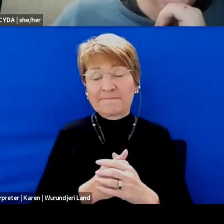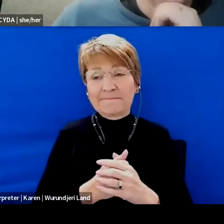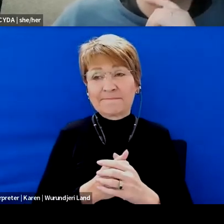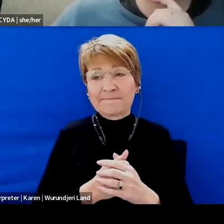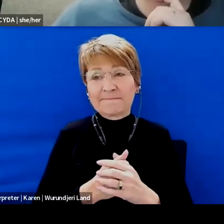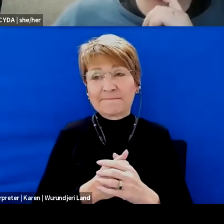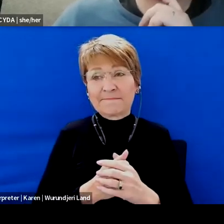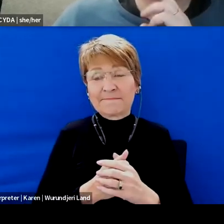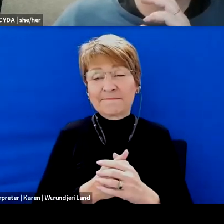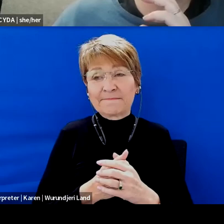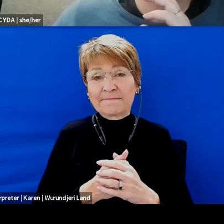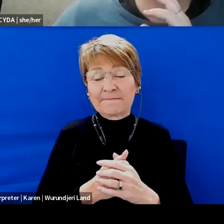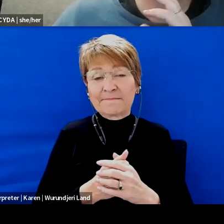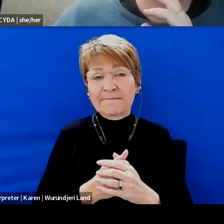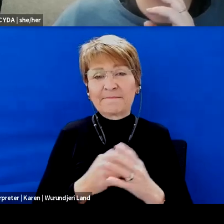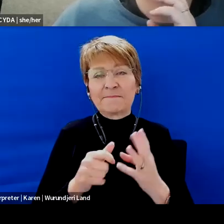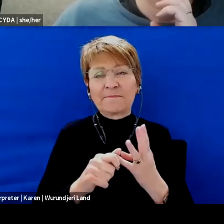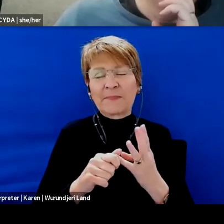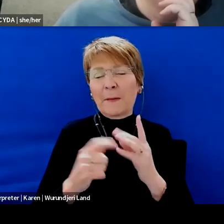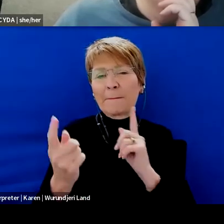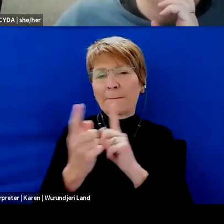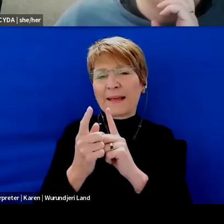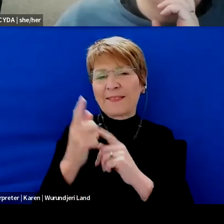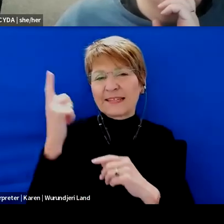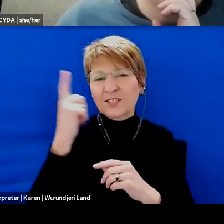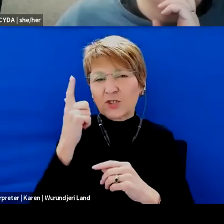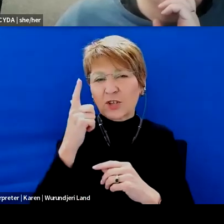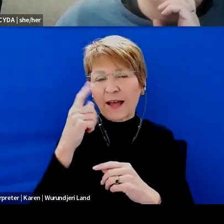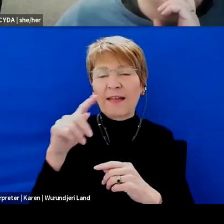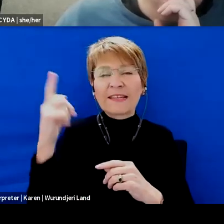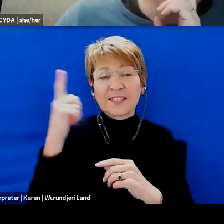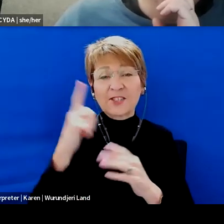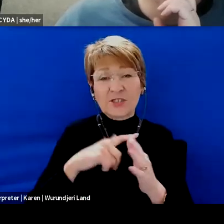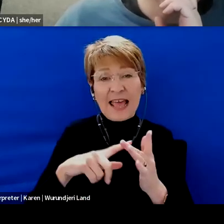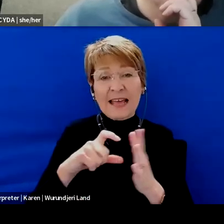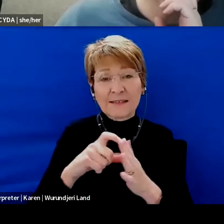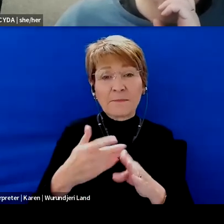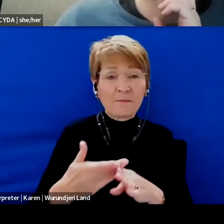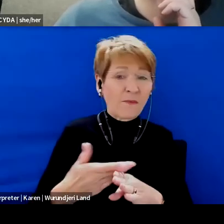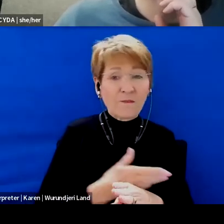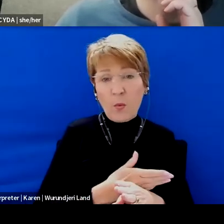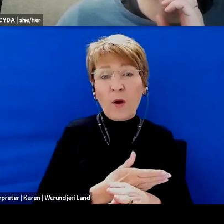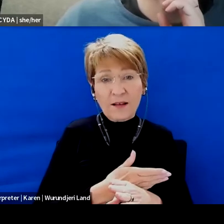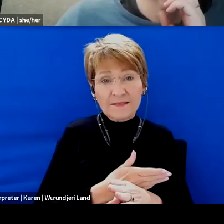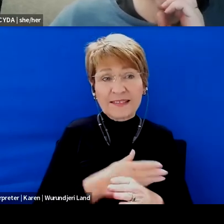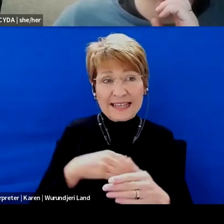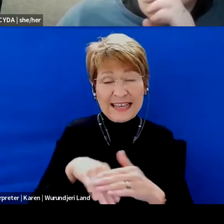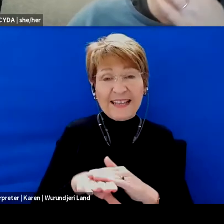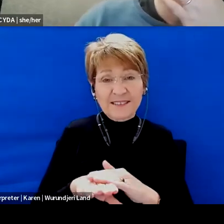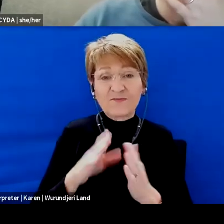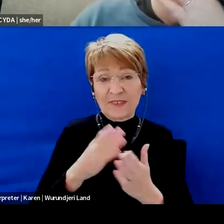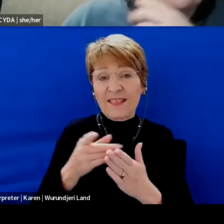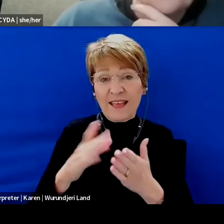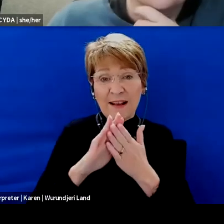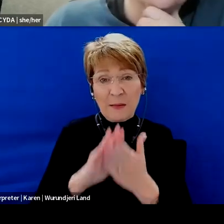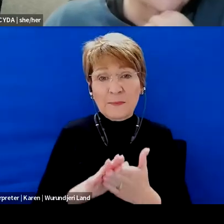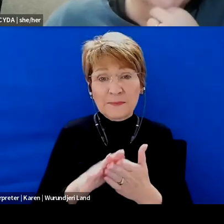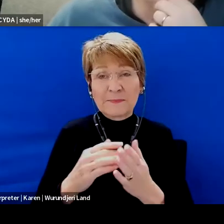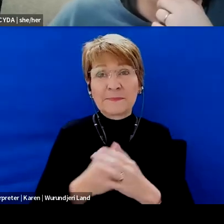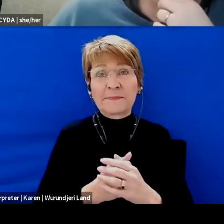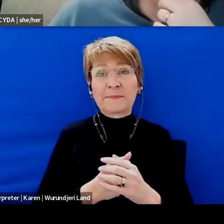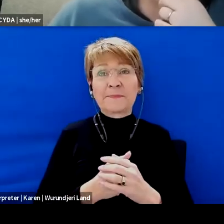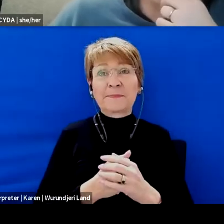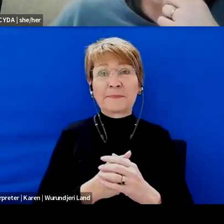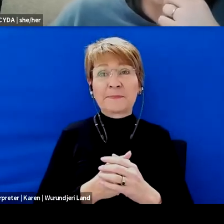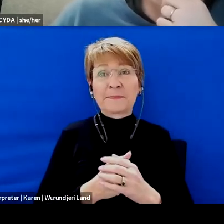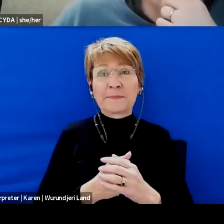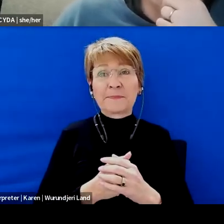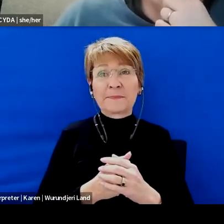And, mate, the teacher and the teacher's aide beforehand, because that really does help